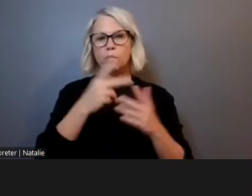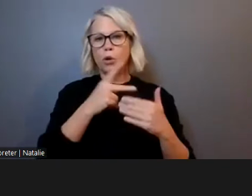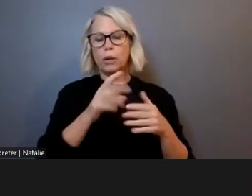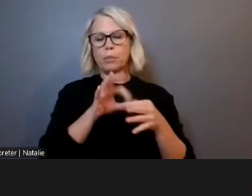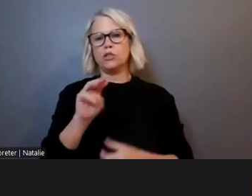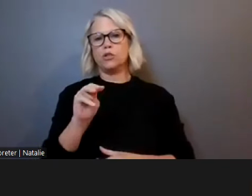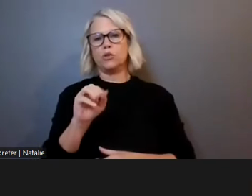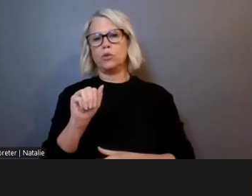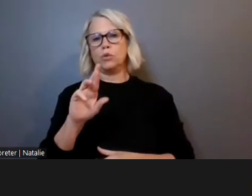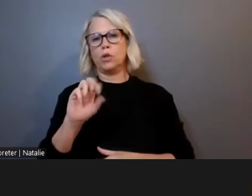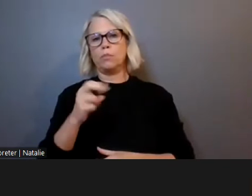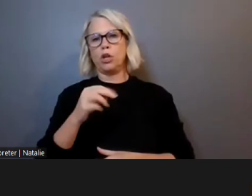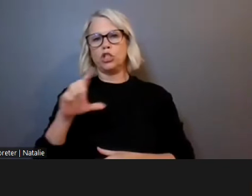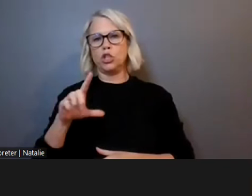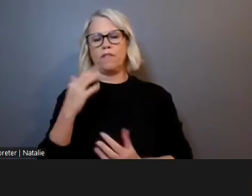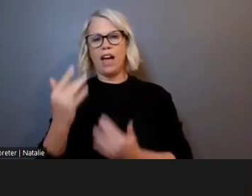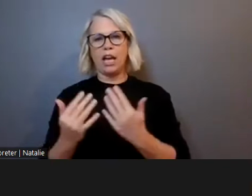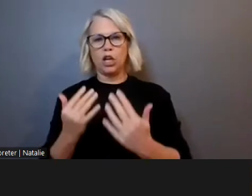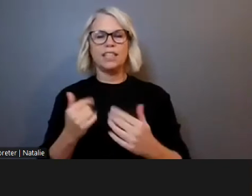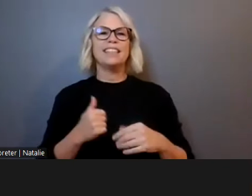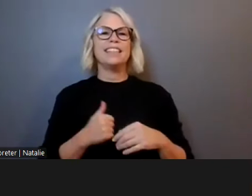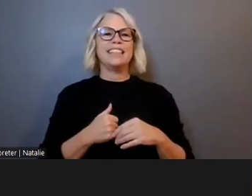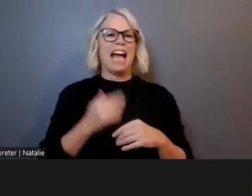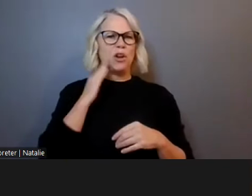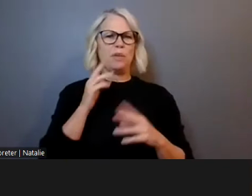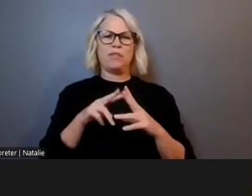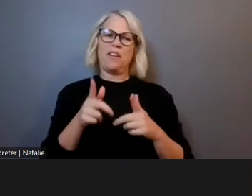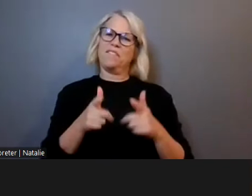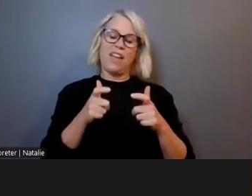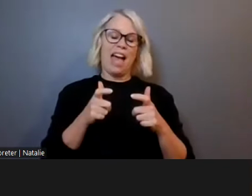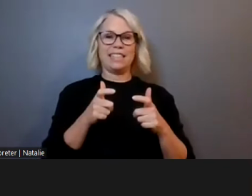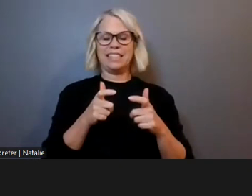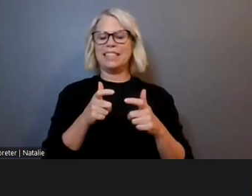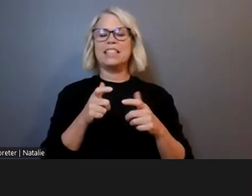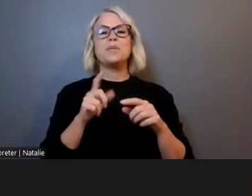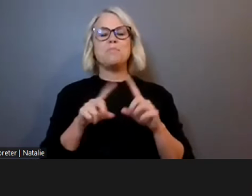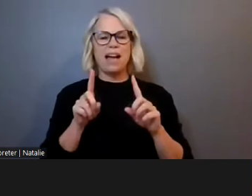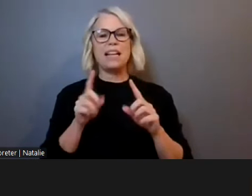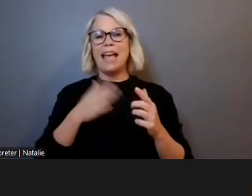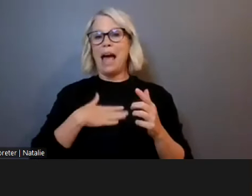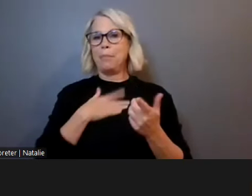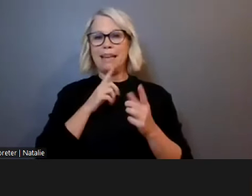I know that was a very fast and very quick explanation but I'm happy to answer any questions